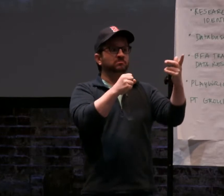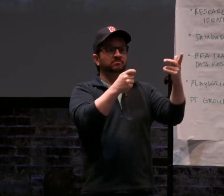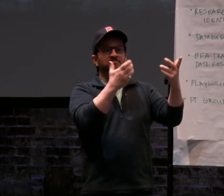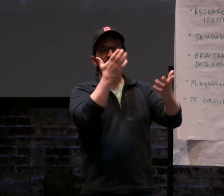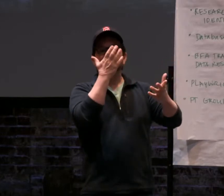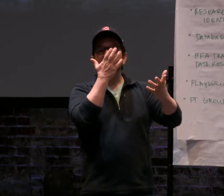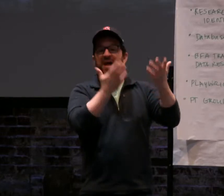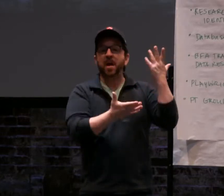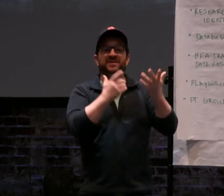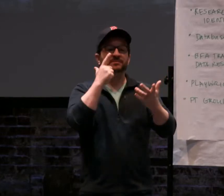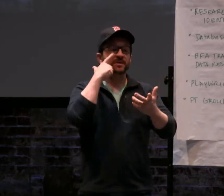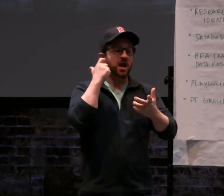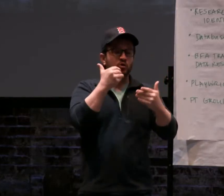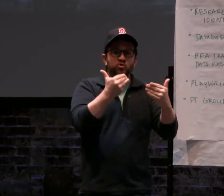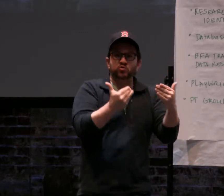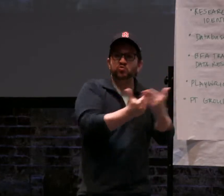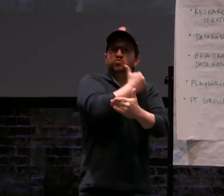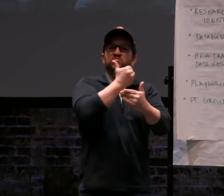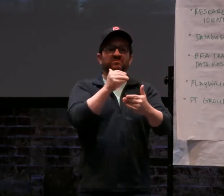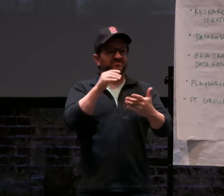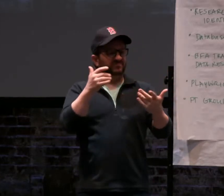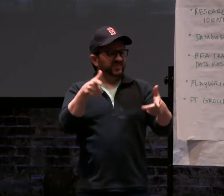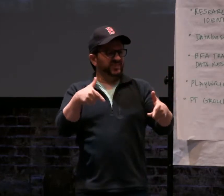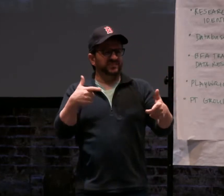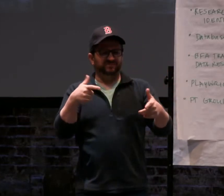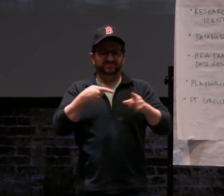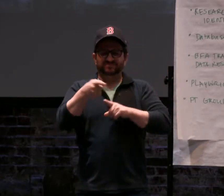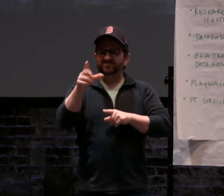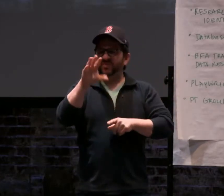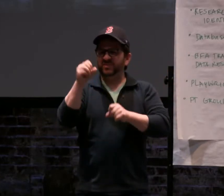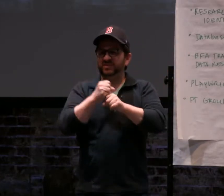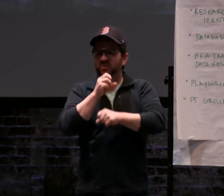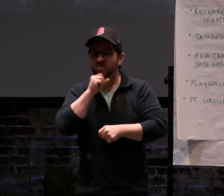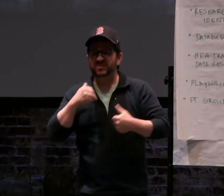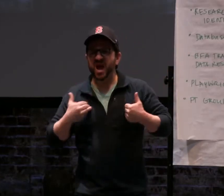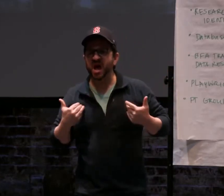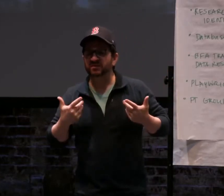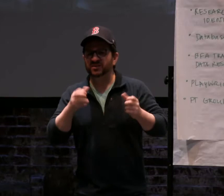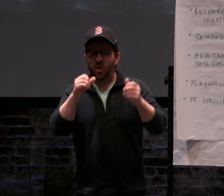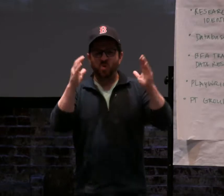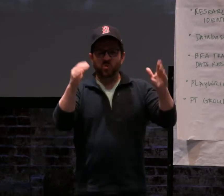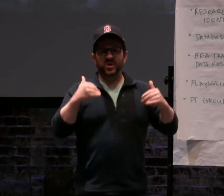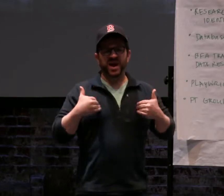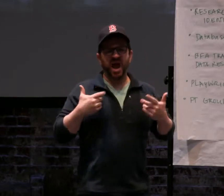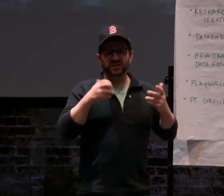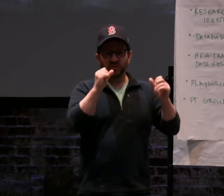that's been as collective as this. Something revolutionary, innovative.